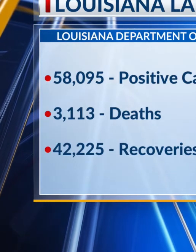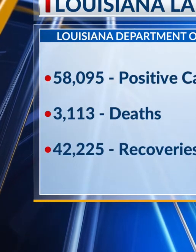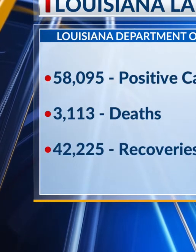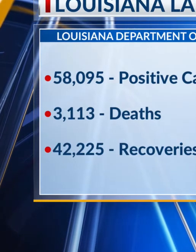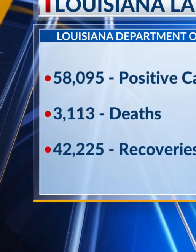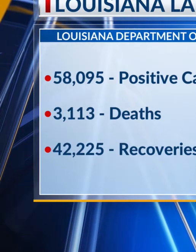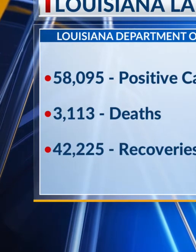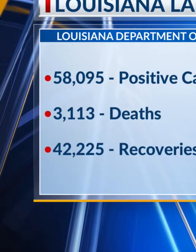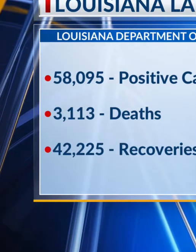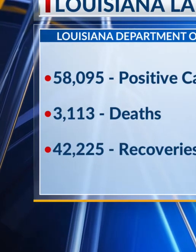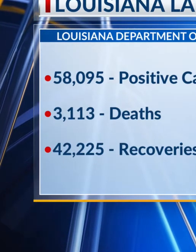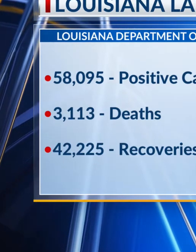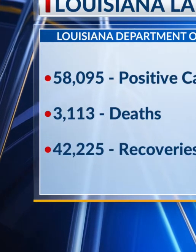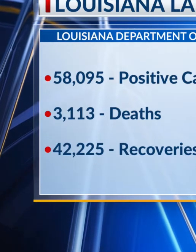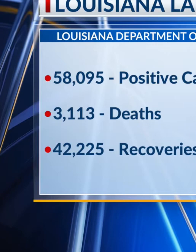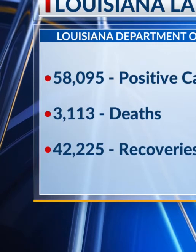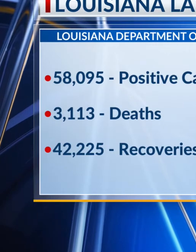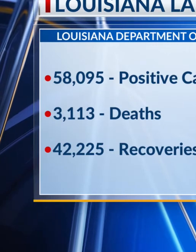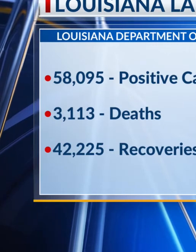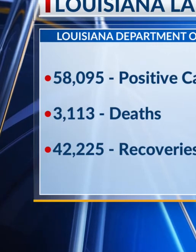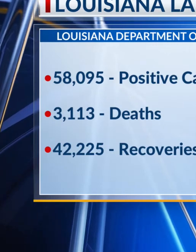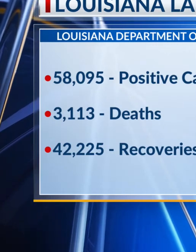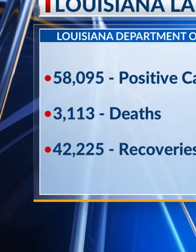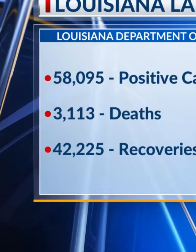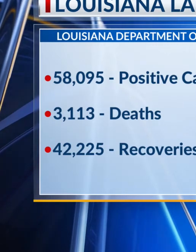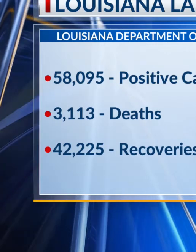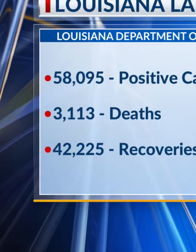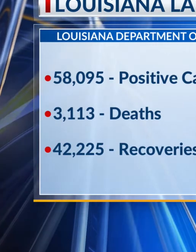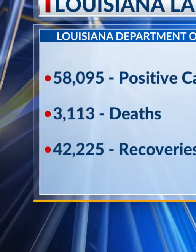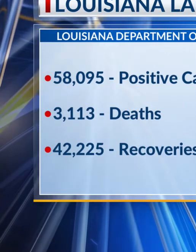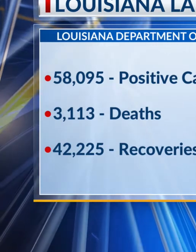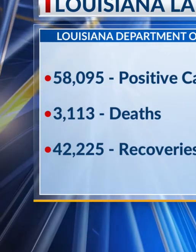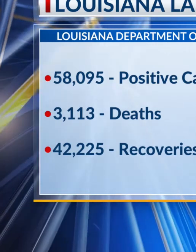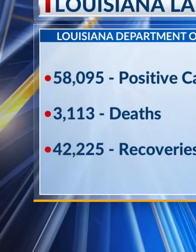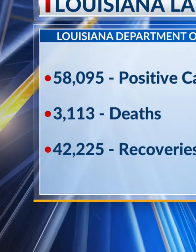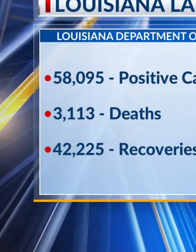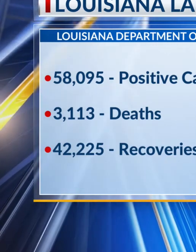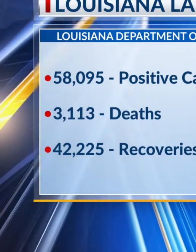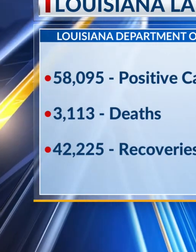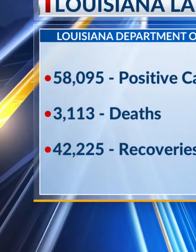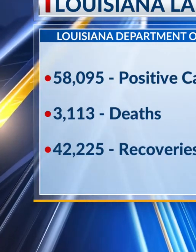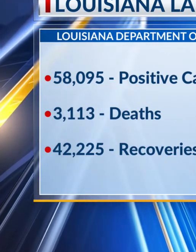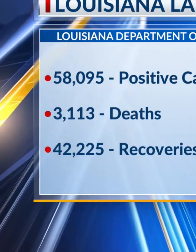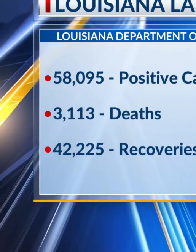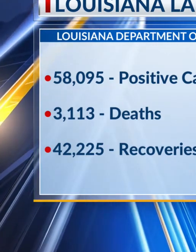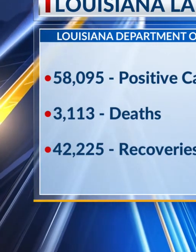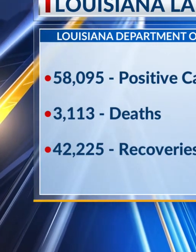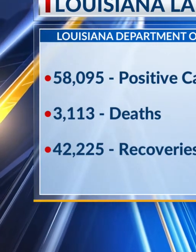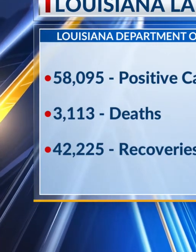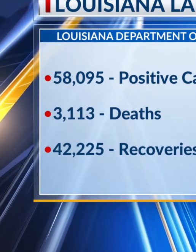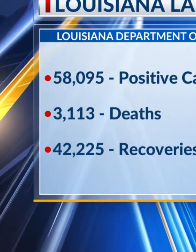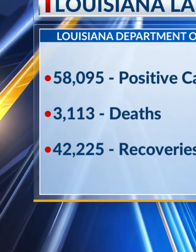PATIENTS ARE CURRENTLY HOSPITALIZED.OVER 42-THOUSAND PATIENTS HAVE RECOVERED FROM THE VIRUS.SOME CITY LEADERS IN